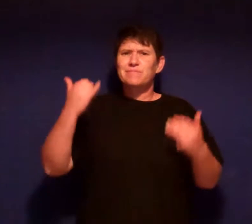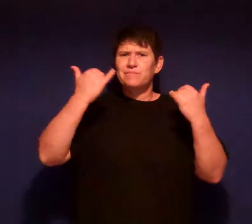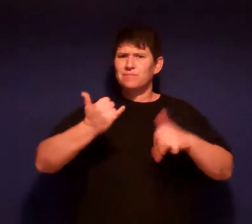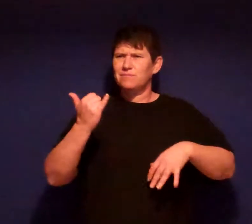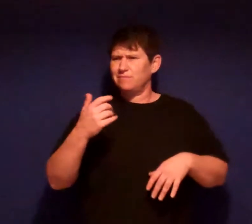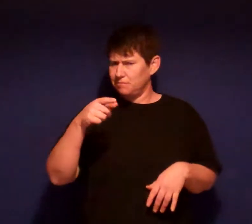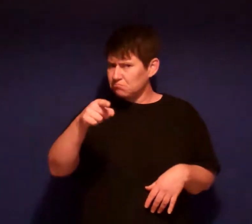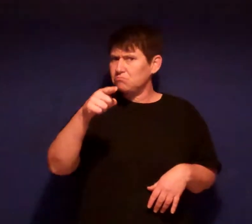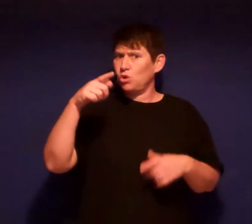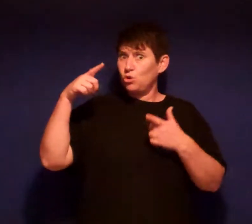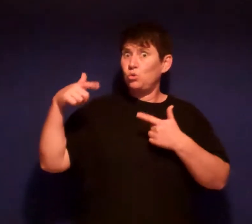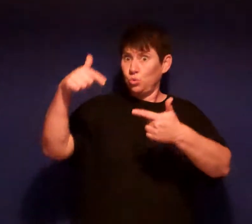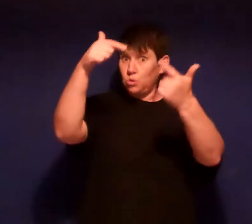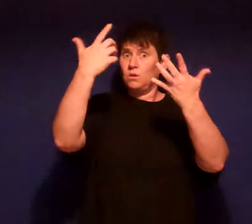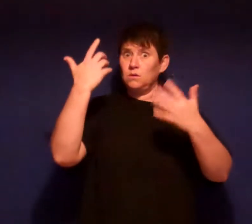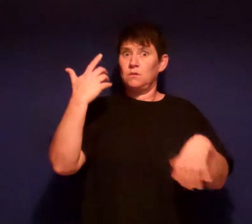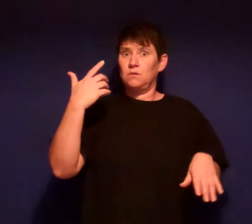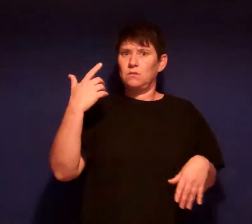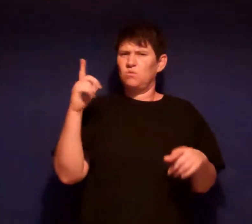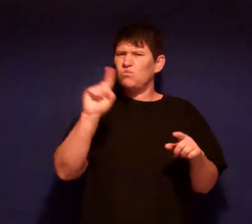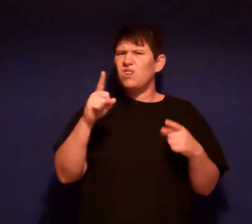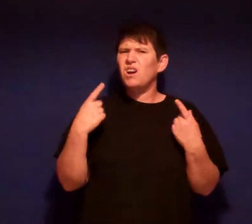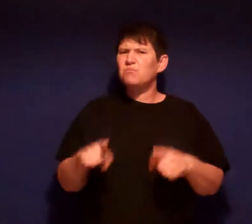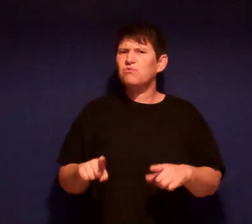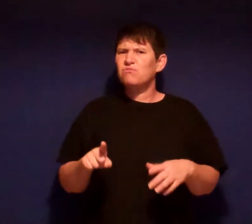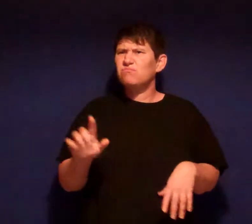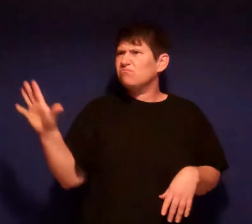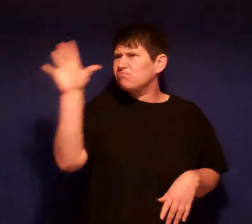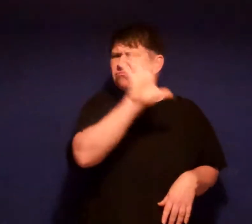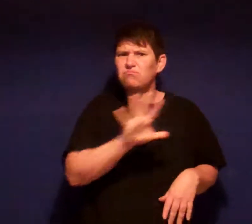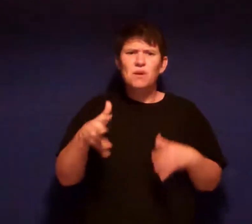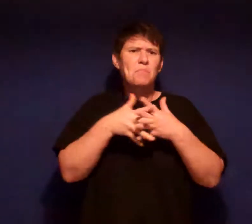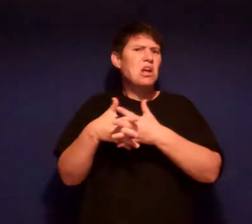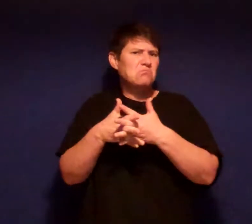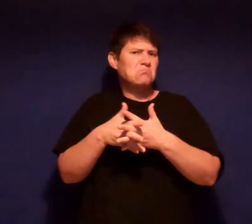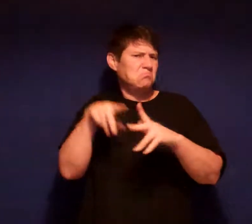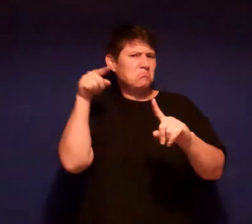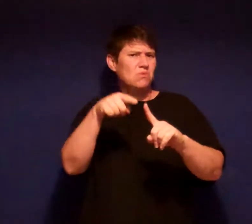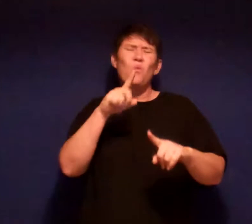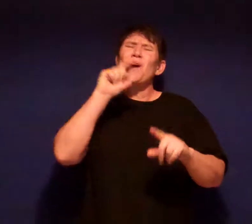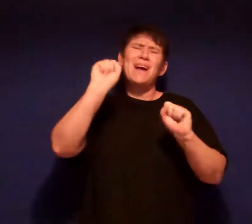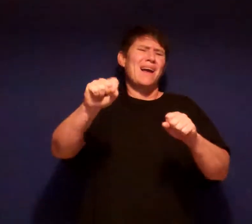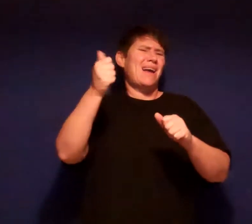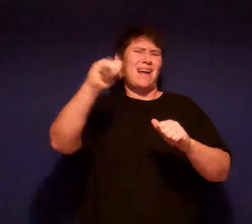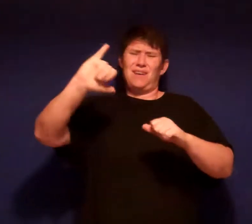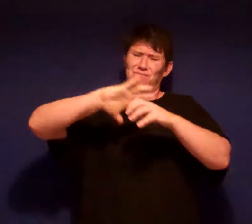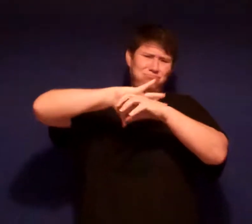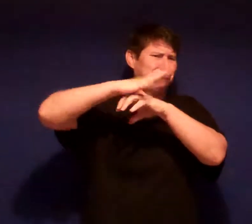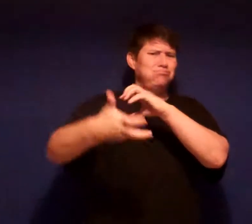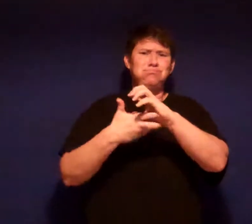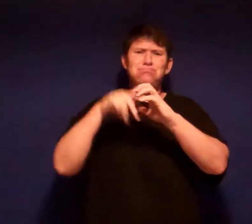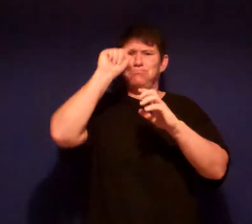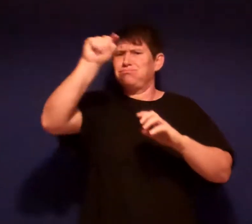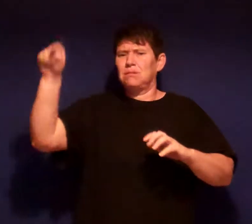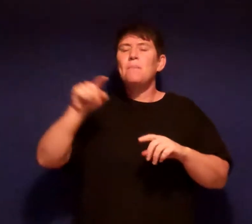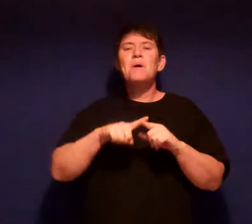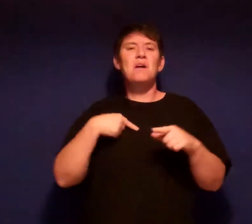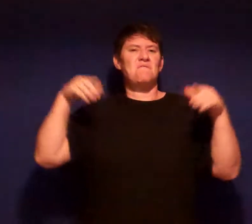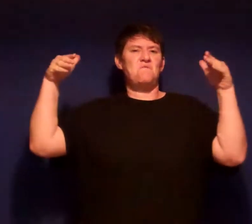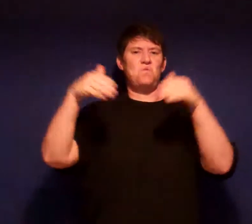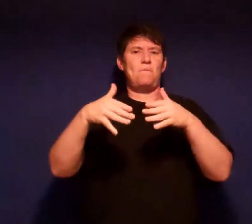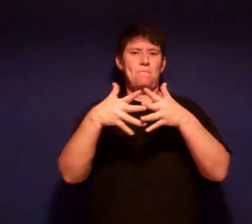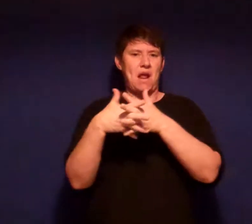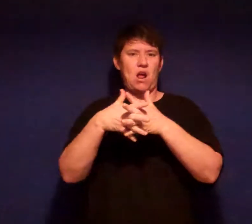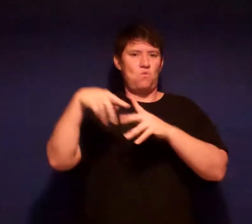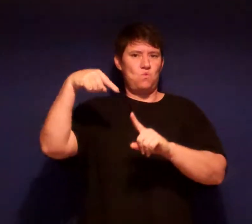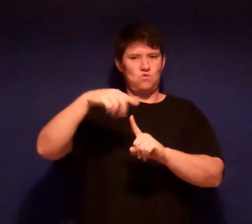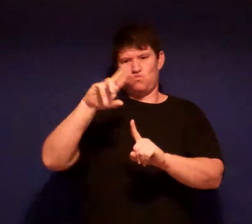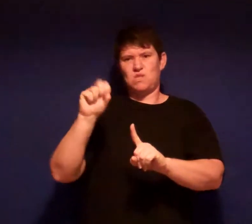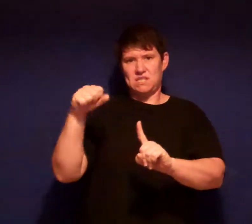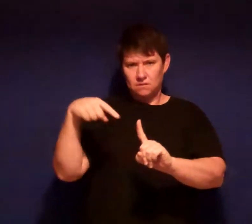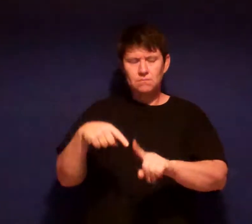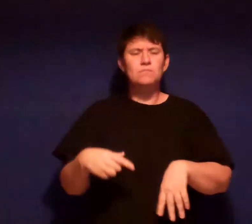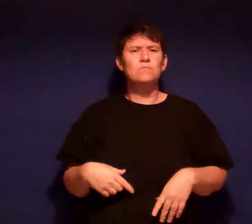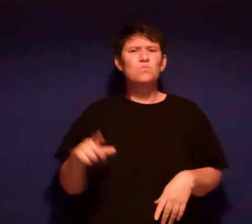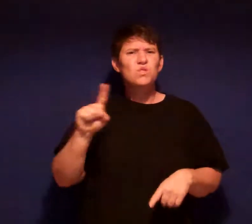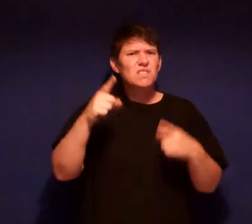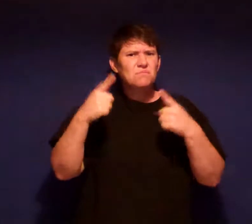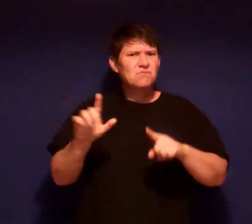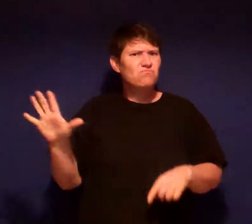Tornadoes can happen anywhere around the world, but in this slide we will look at where most tornadoes happen in the United States.